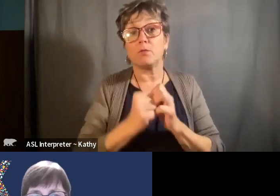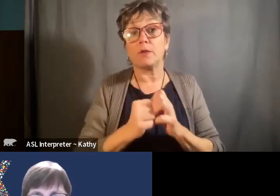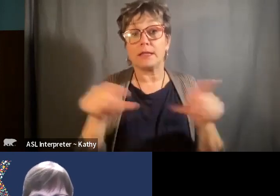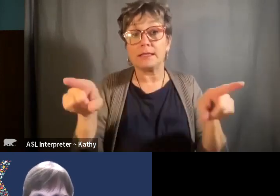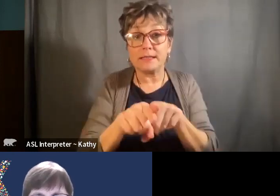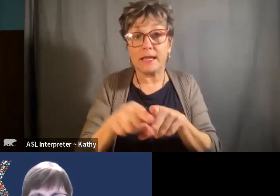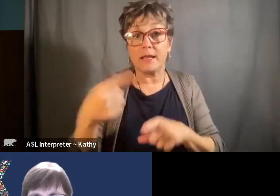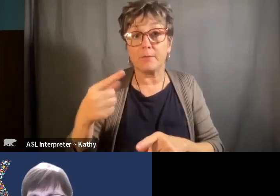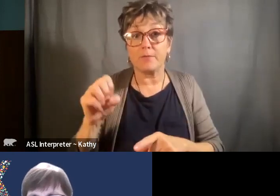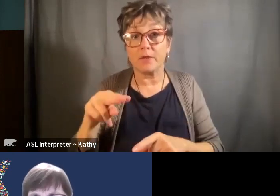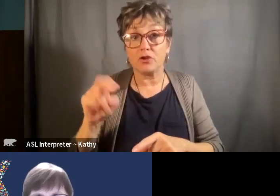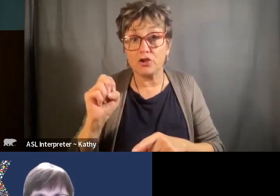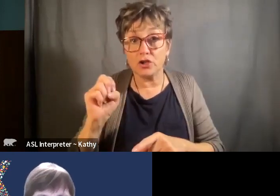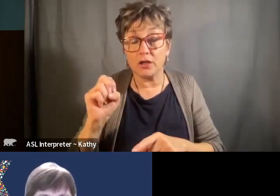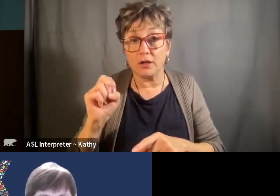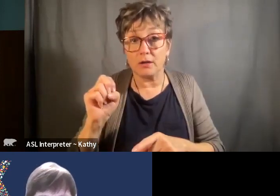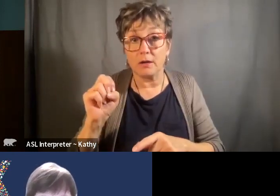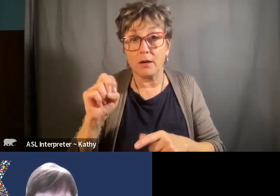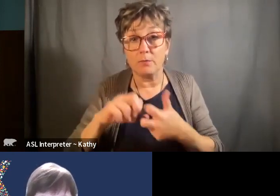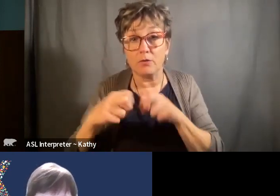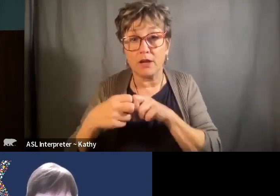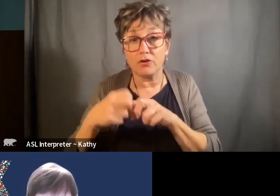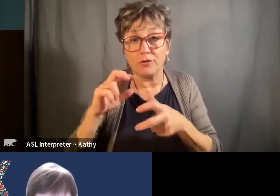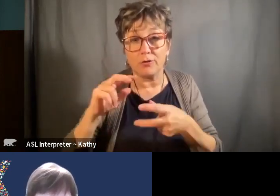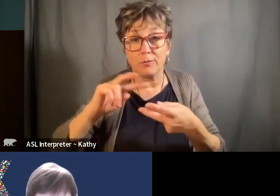Megan, I can probably answer part of that as well. Megan: That'd be great. Krista: Yeah.